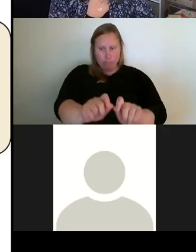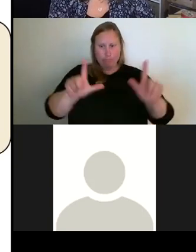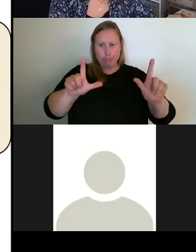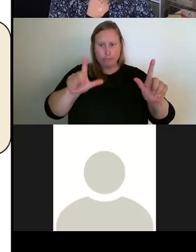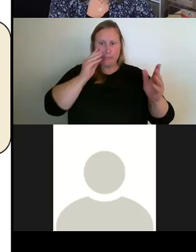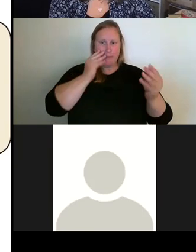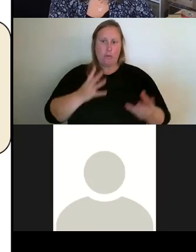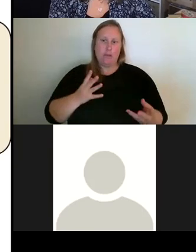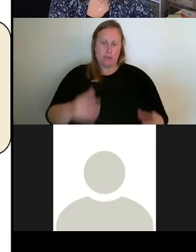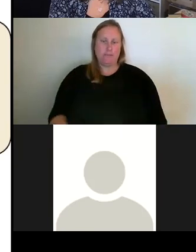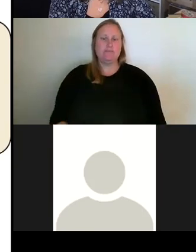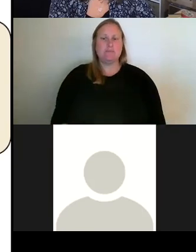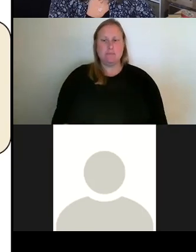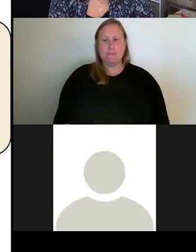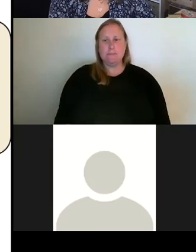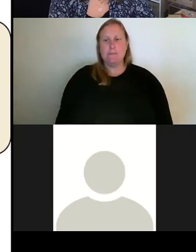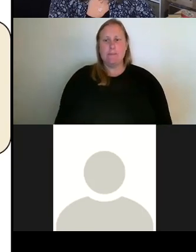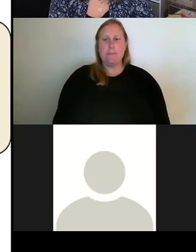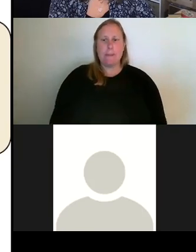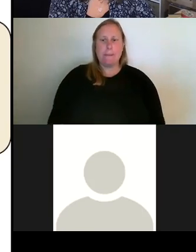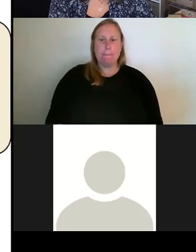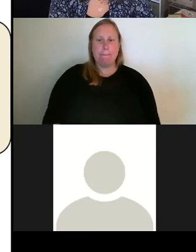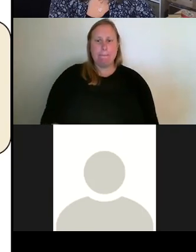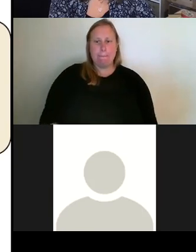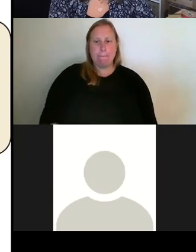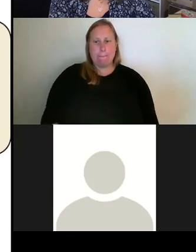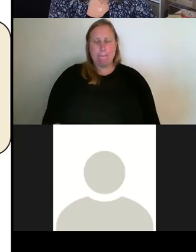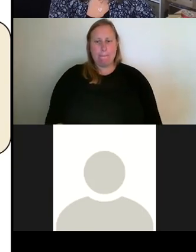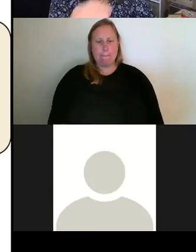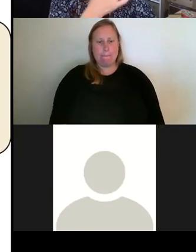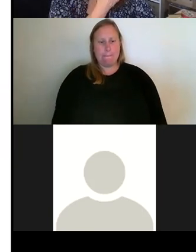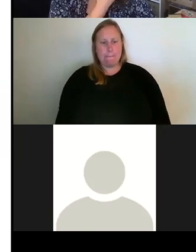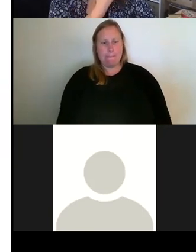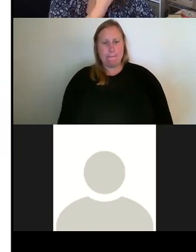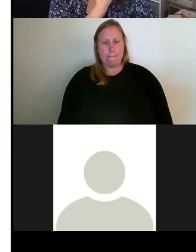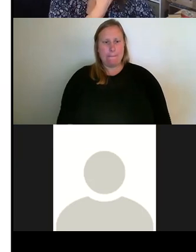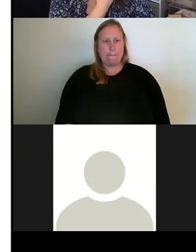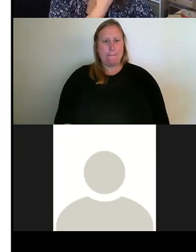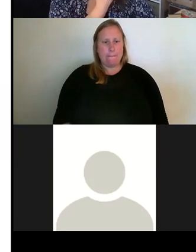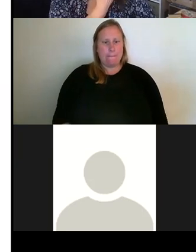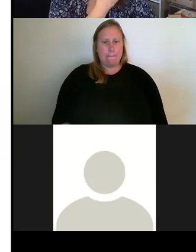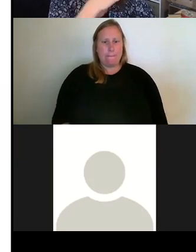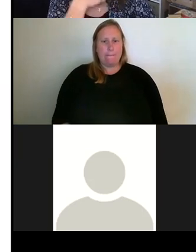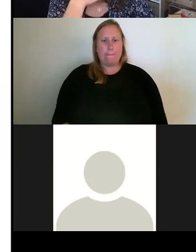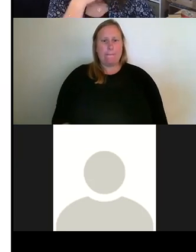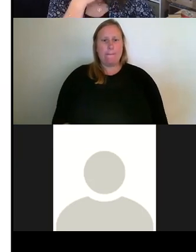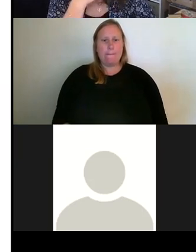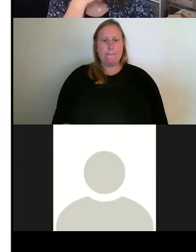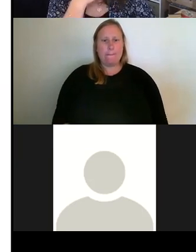This is one example that some people with cognitive disabilities may benefit from. If we go to the next slide, we have a cool